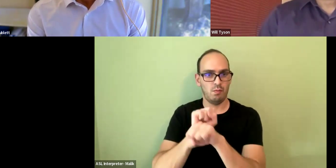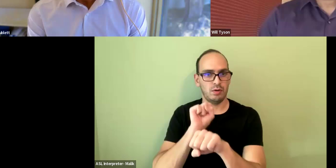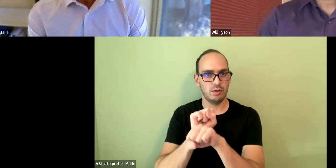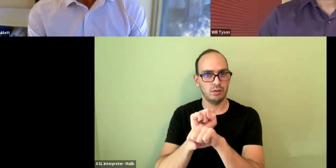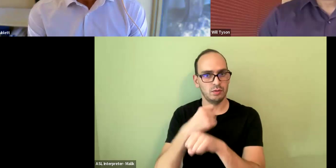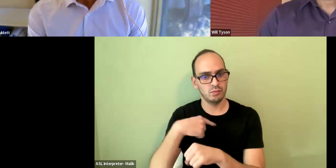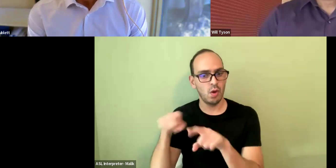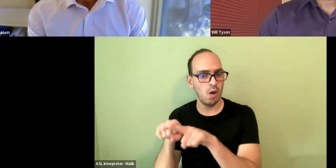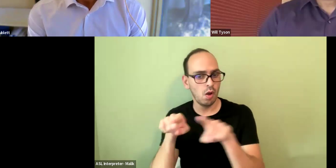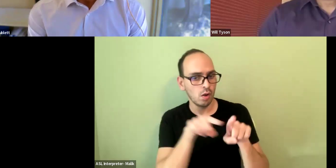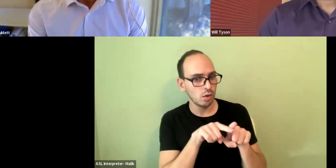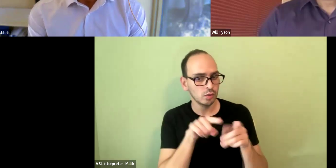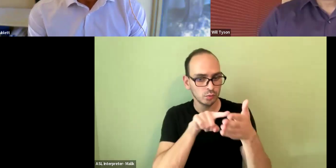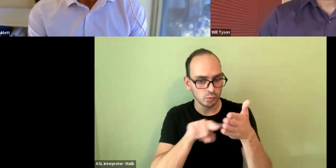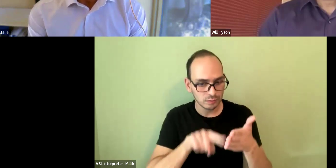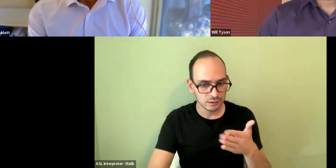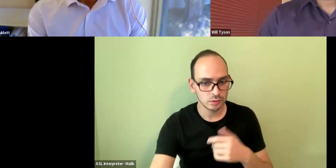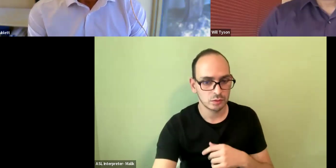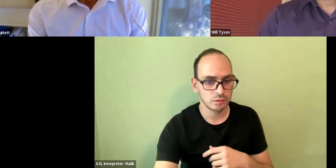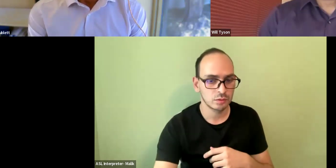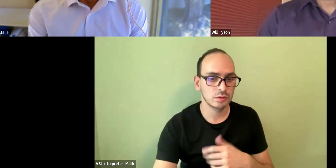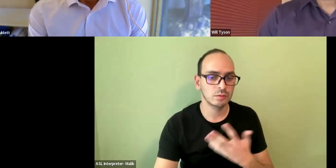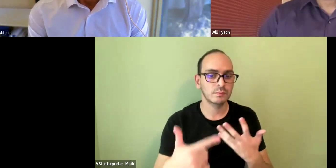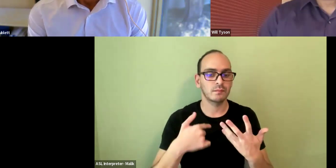In addition to doing research on the subject, we have our